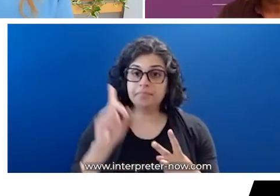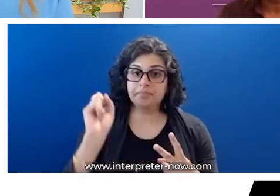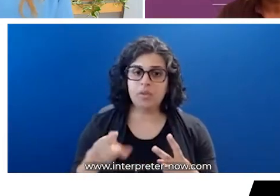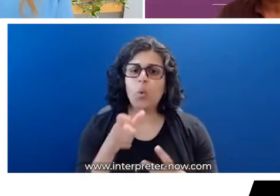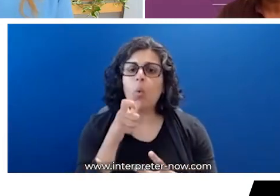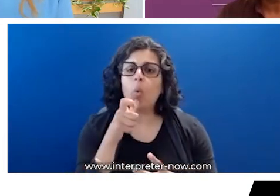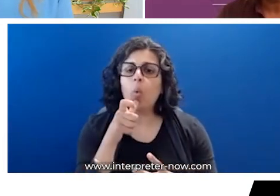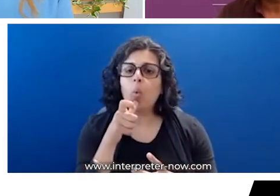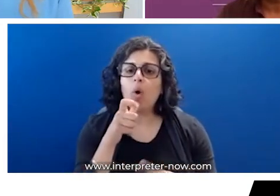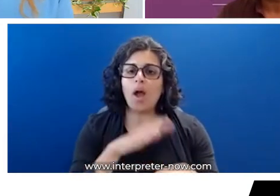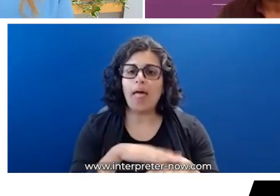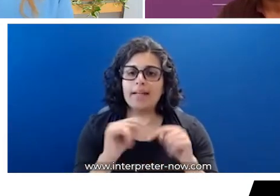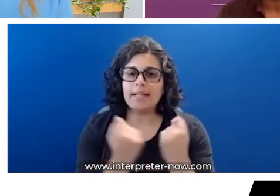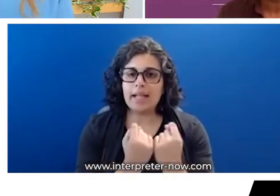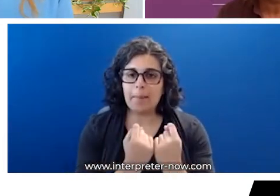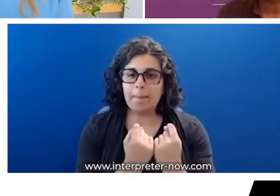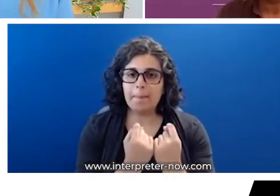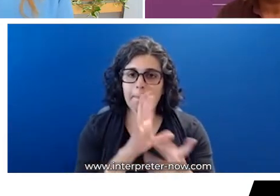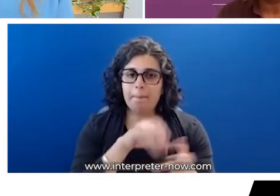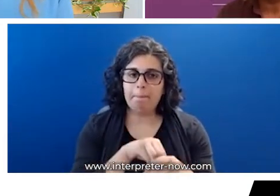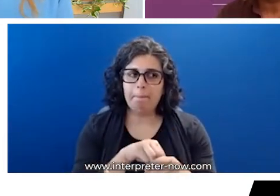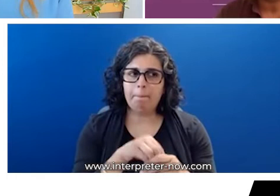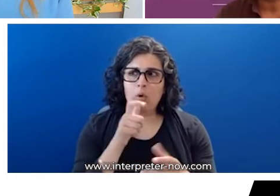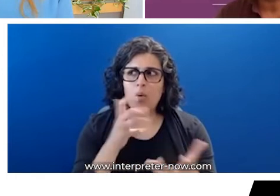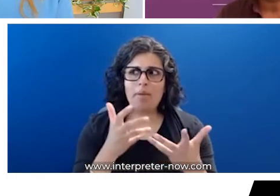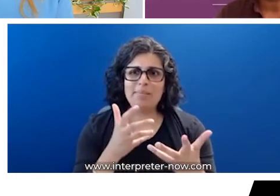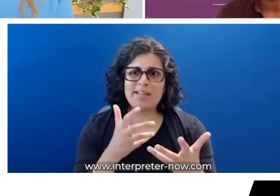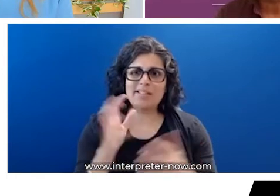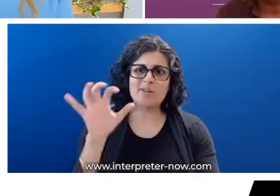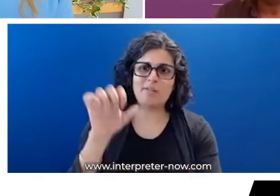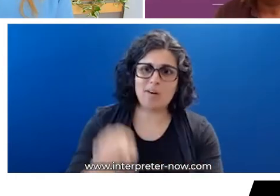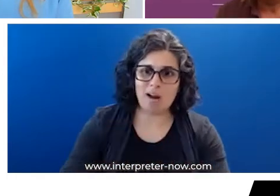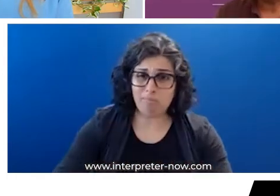Who on the team might have greater challenges to overcome just to participate?